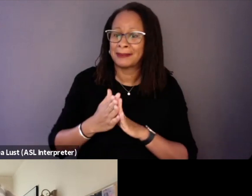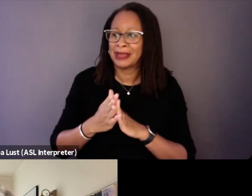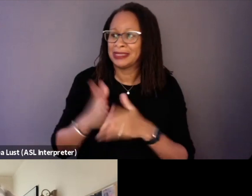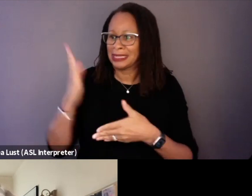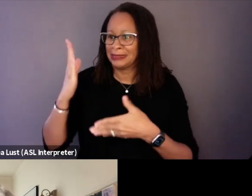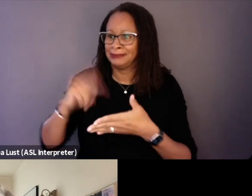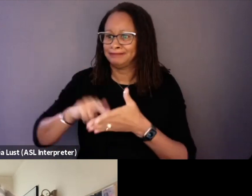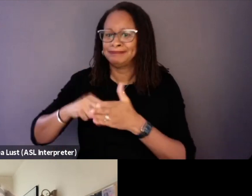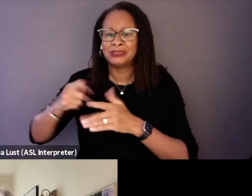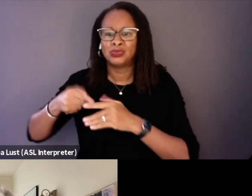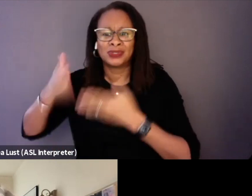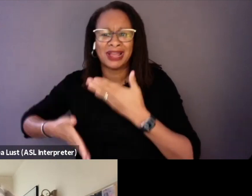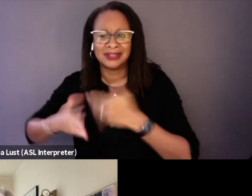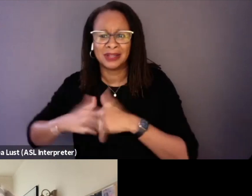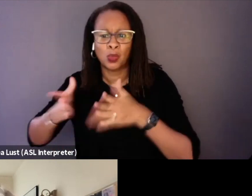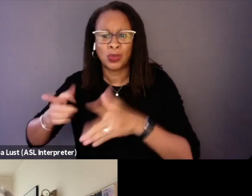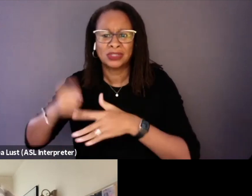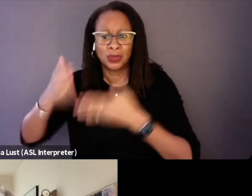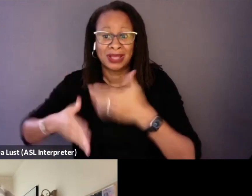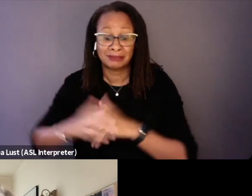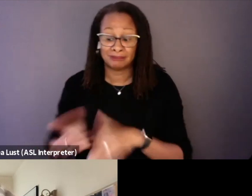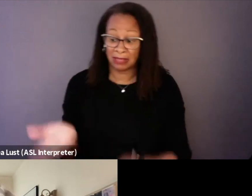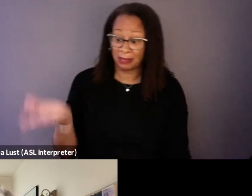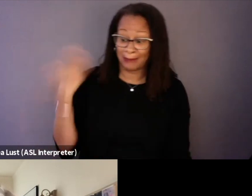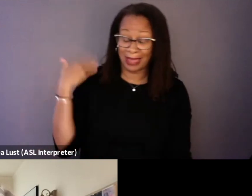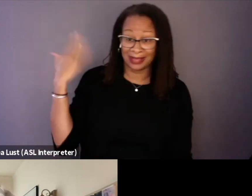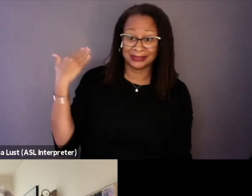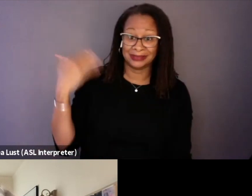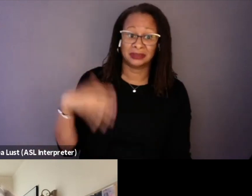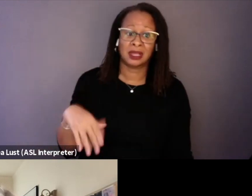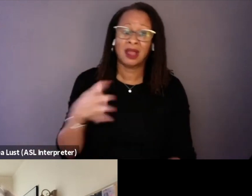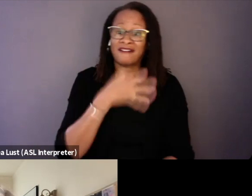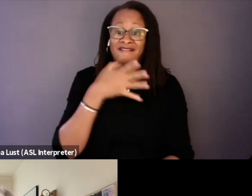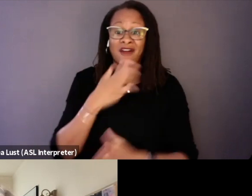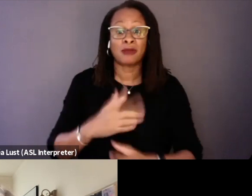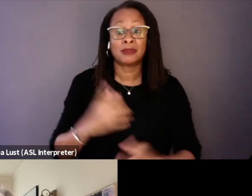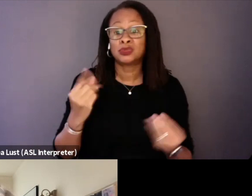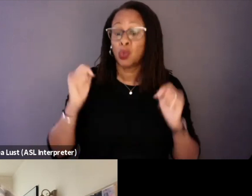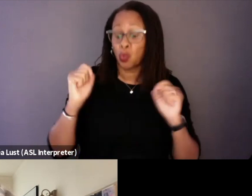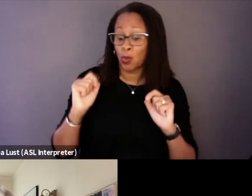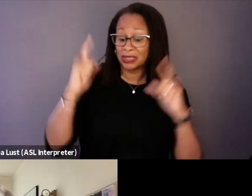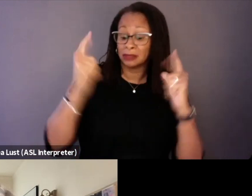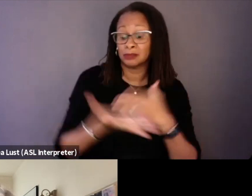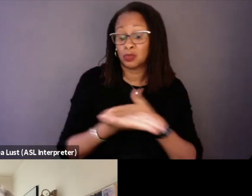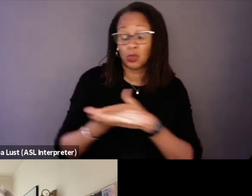Whereas in the past, people like the farmer, he wakes up, he has coffee,